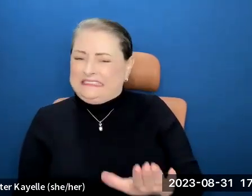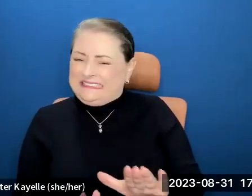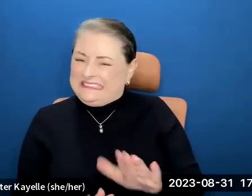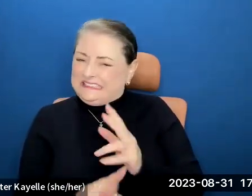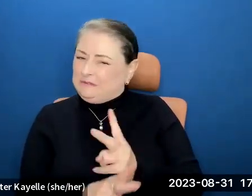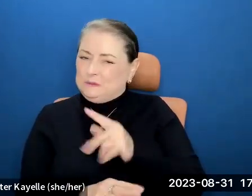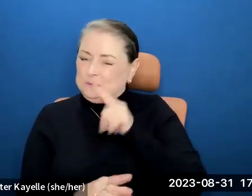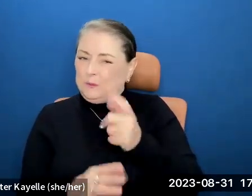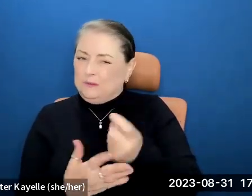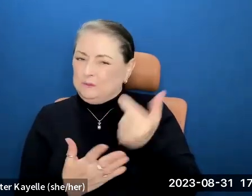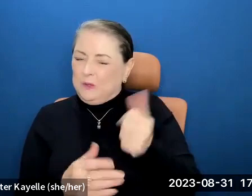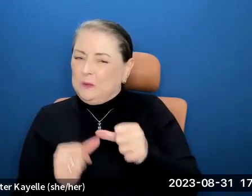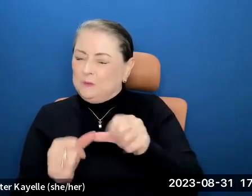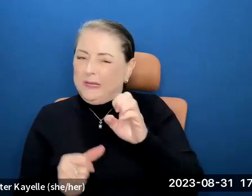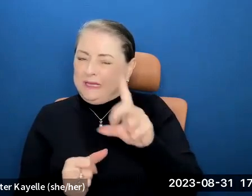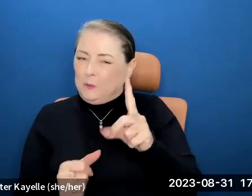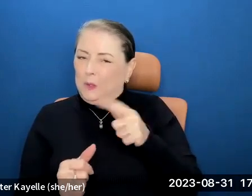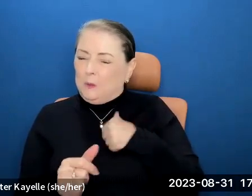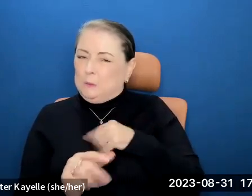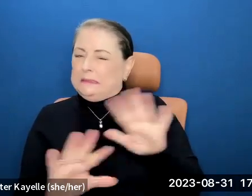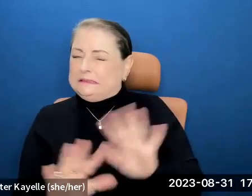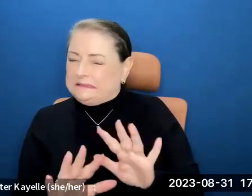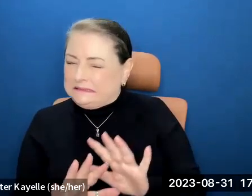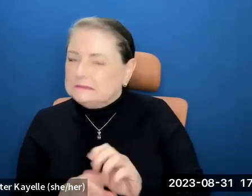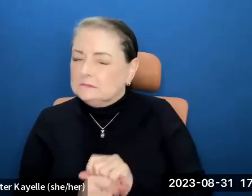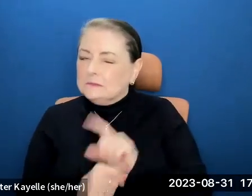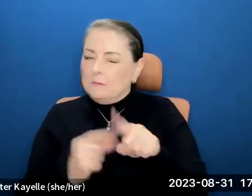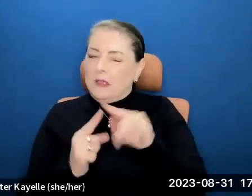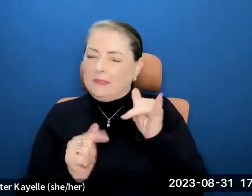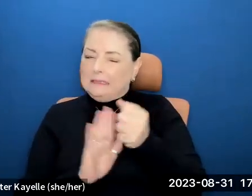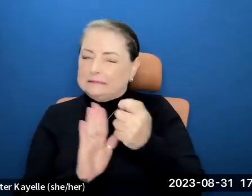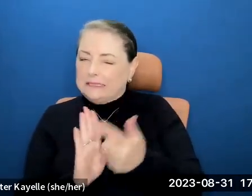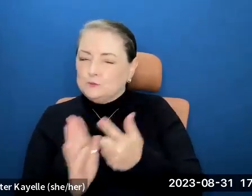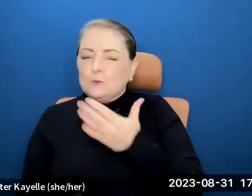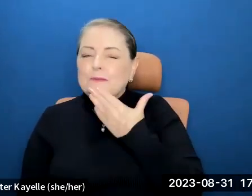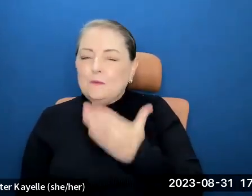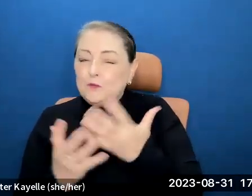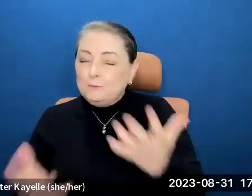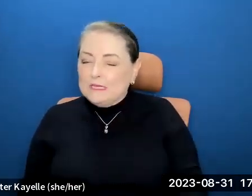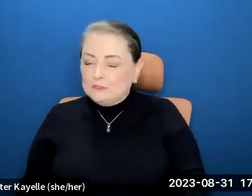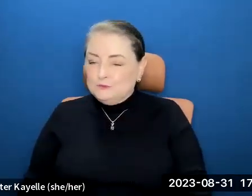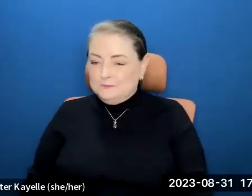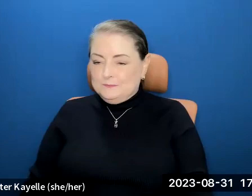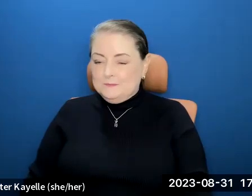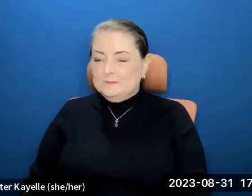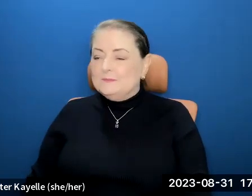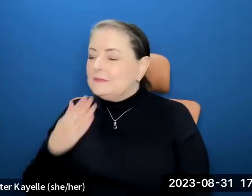to remove the continuing education requirements and statute thank you very much thank you Jeremy